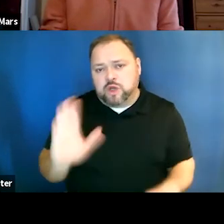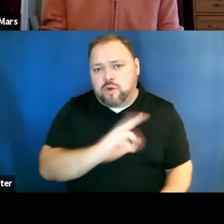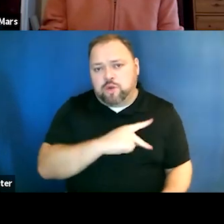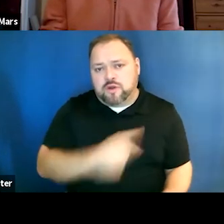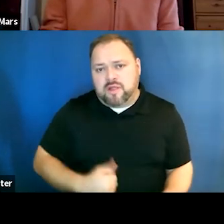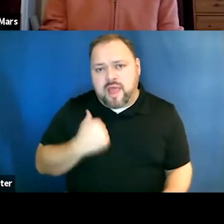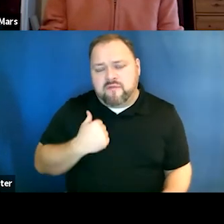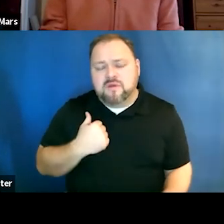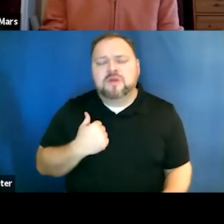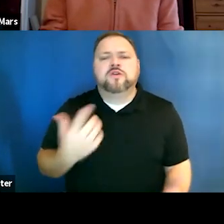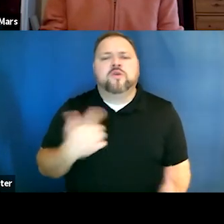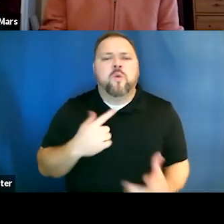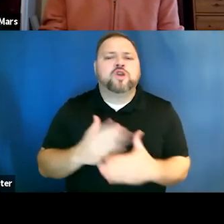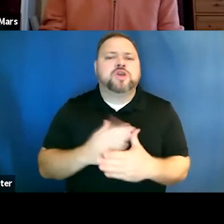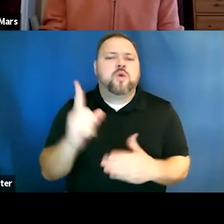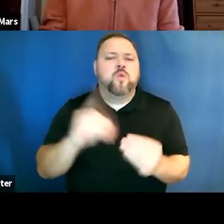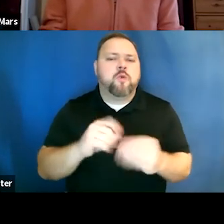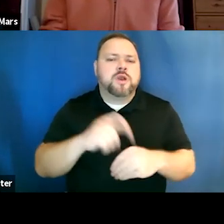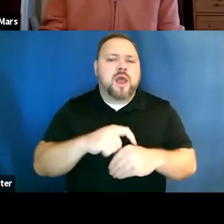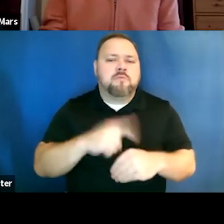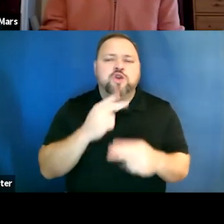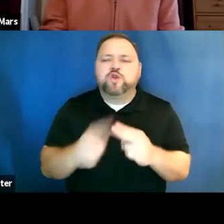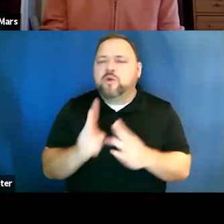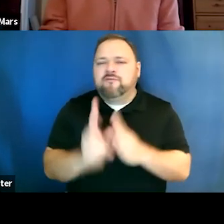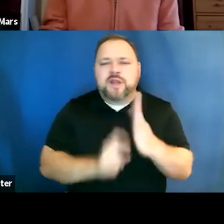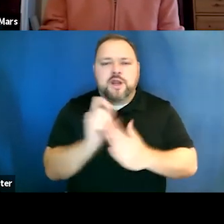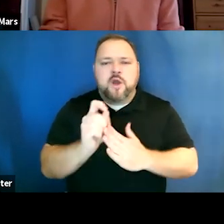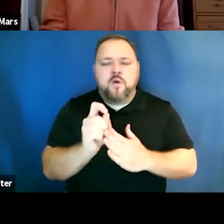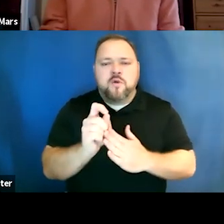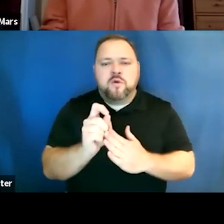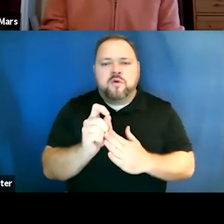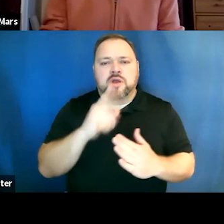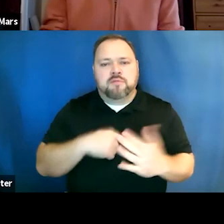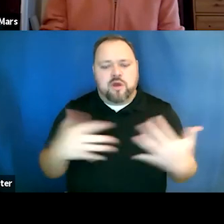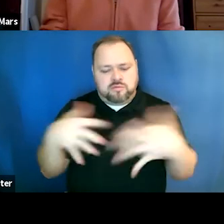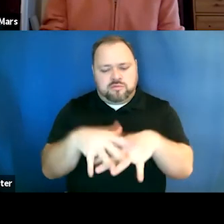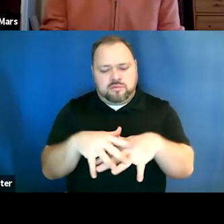I just wanted to share one more time a little video of intersectionality again,